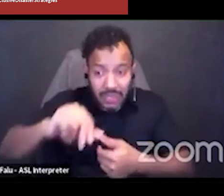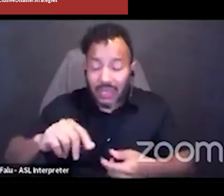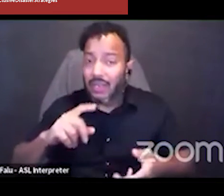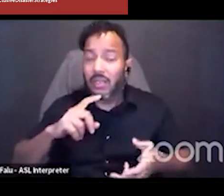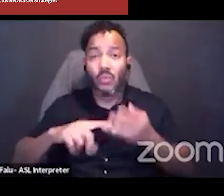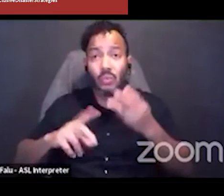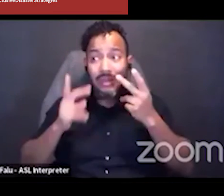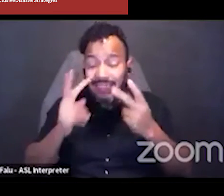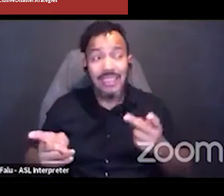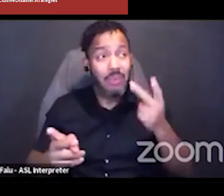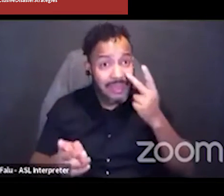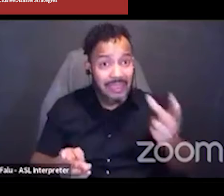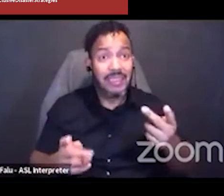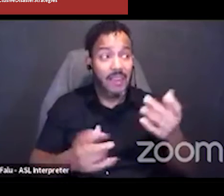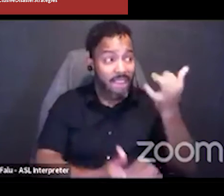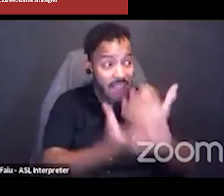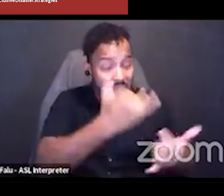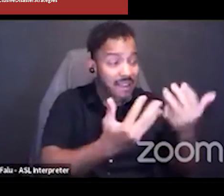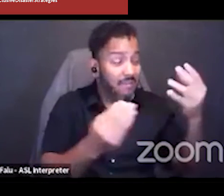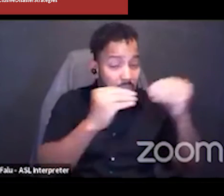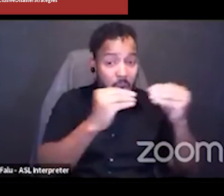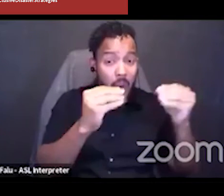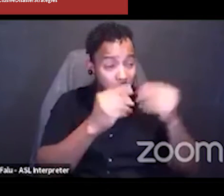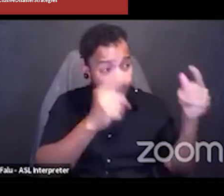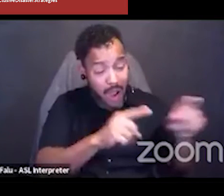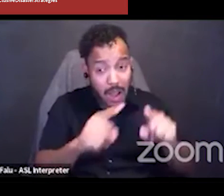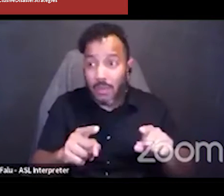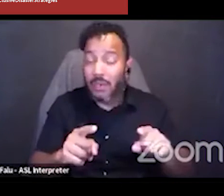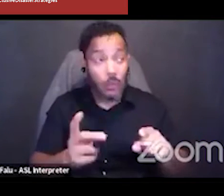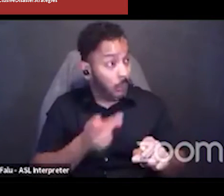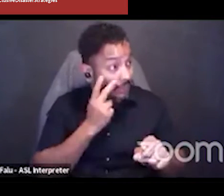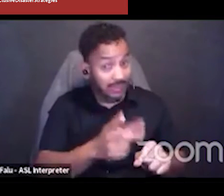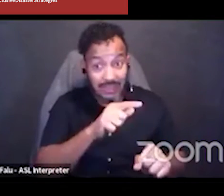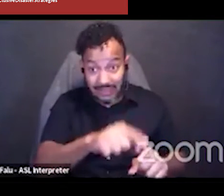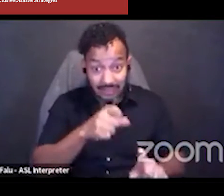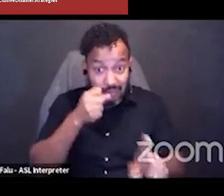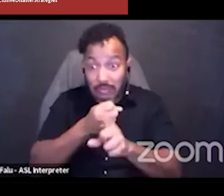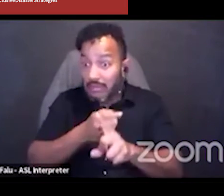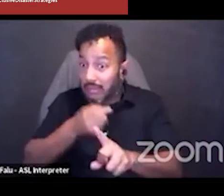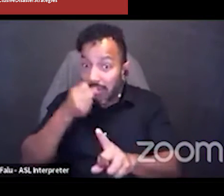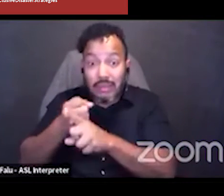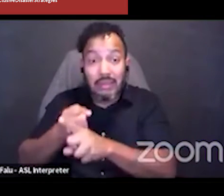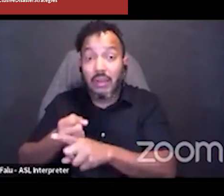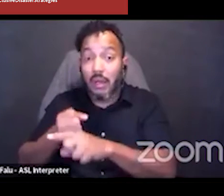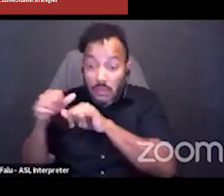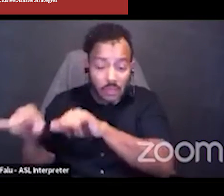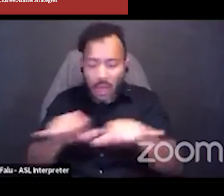that these disporportional impacts are on the most marginalized communities.